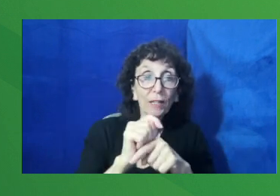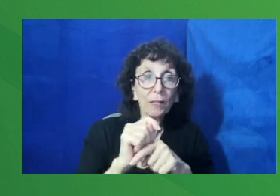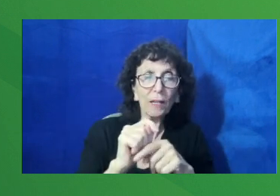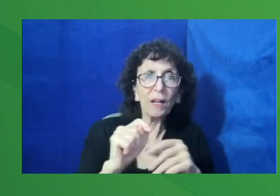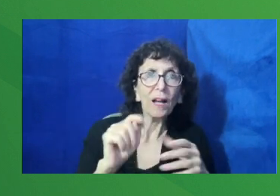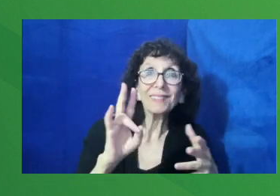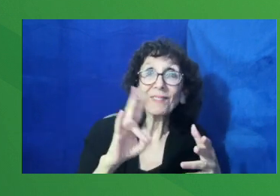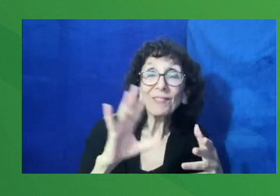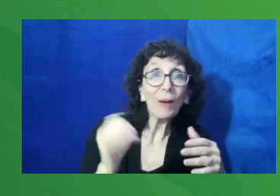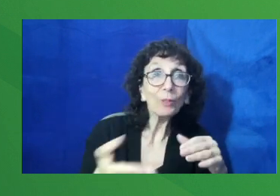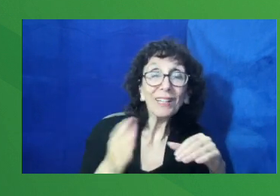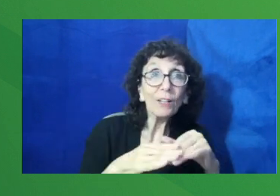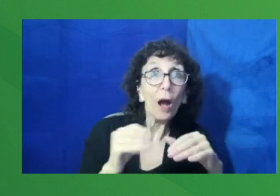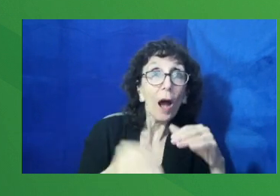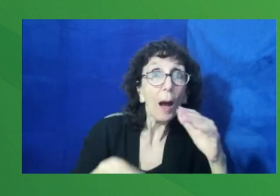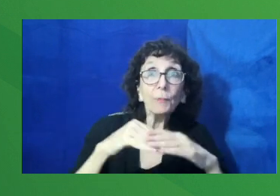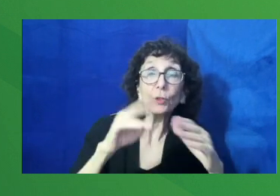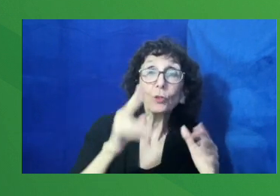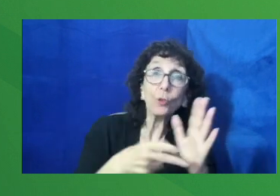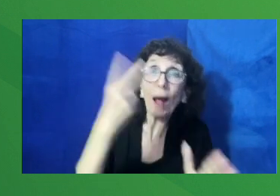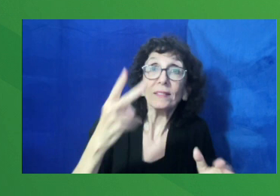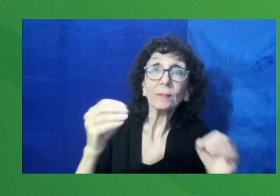So, what this means is folks are listening, they're paying attention. And when you listen